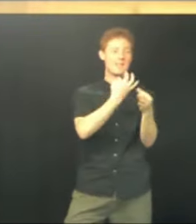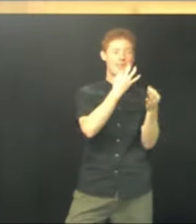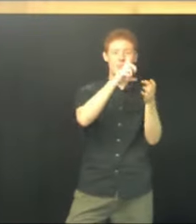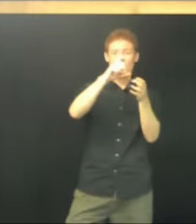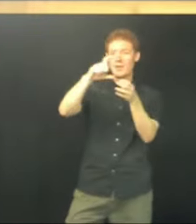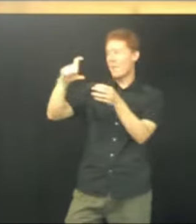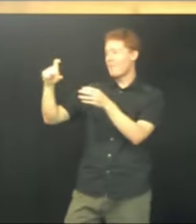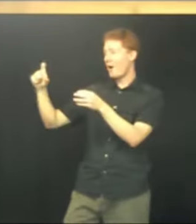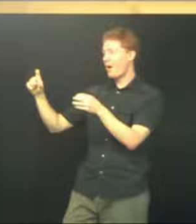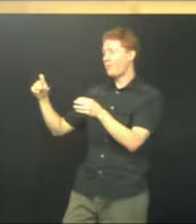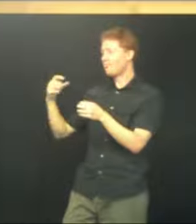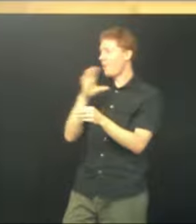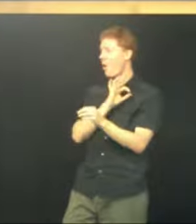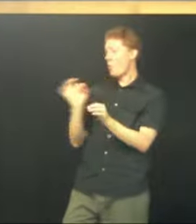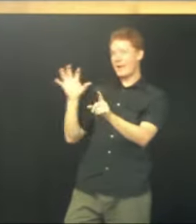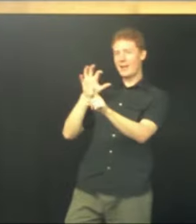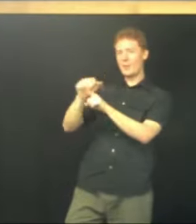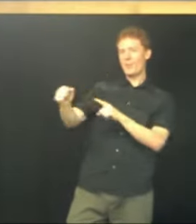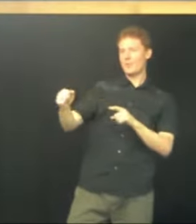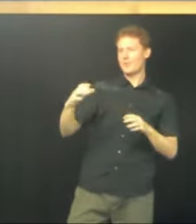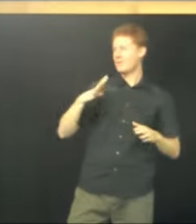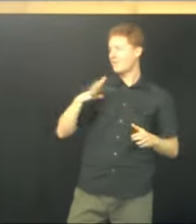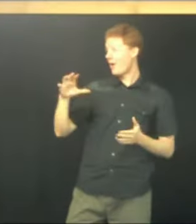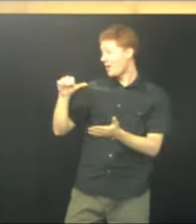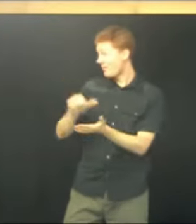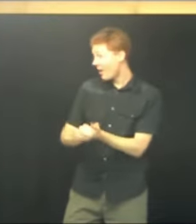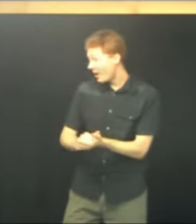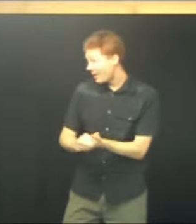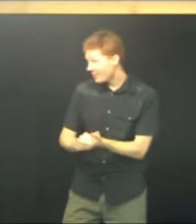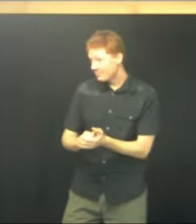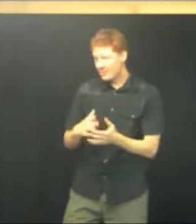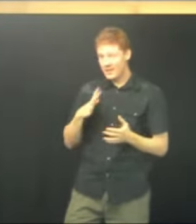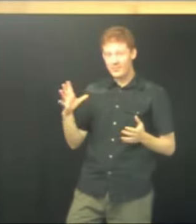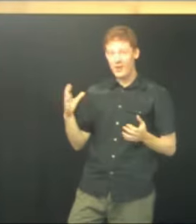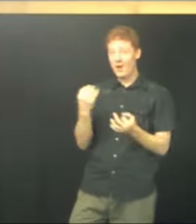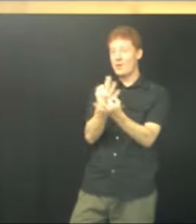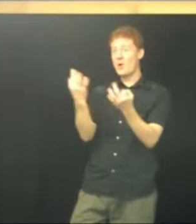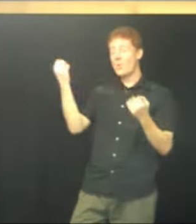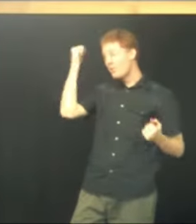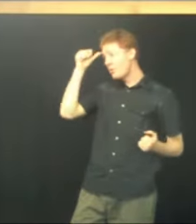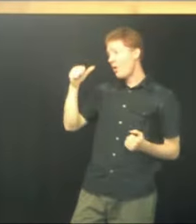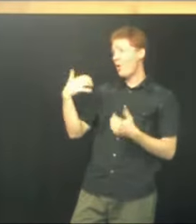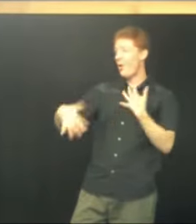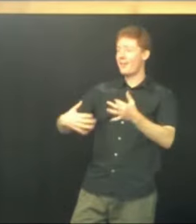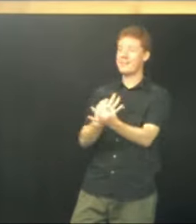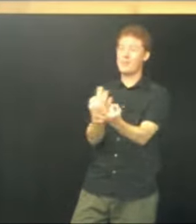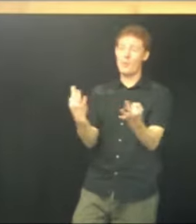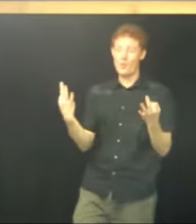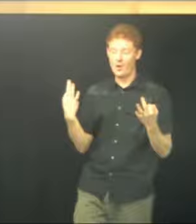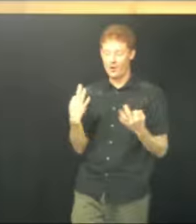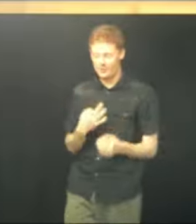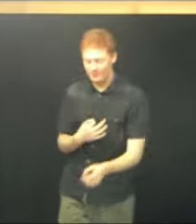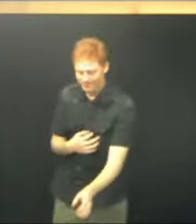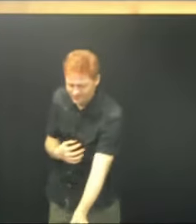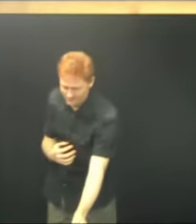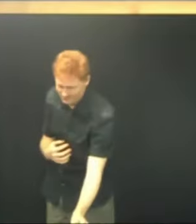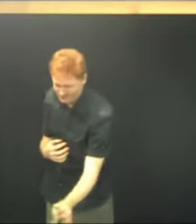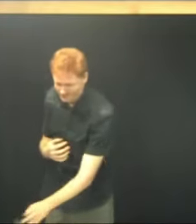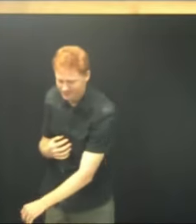There are no police around, no speed cameras so you won't get caught, that means it is ok no one will know and no one gets hurt so it is ok